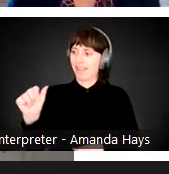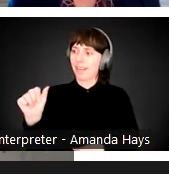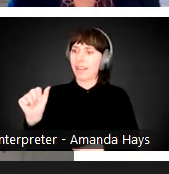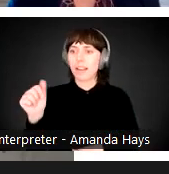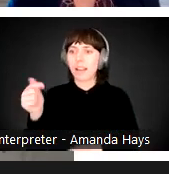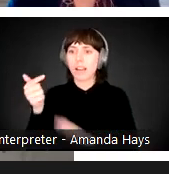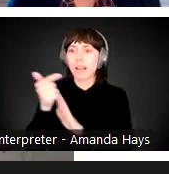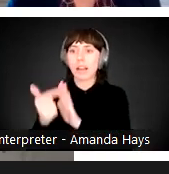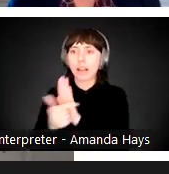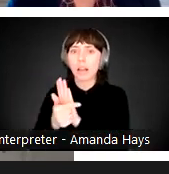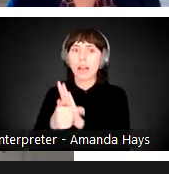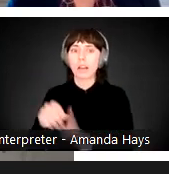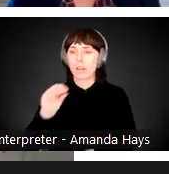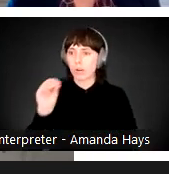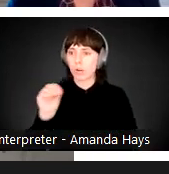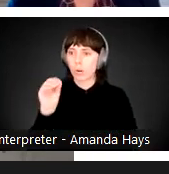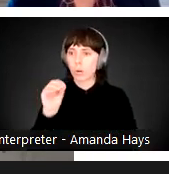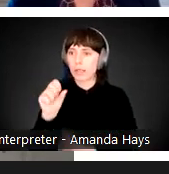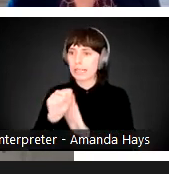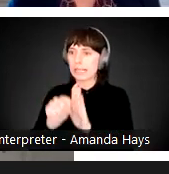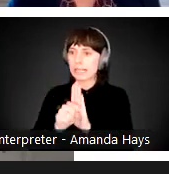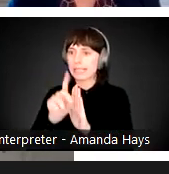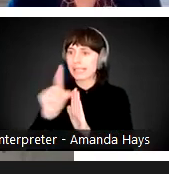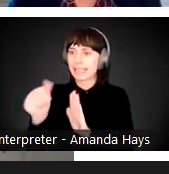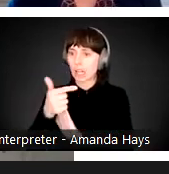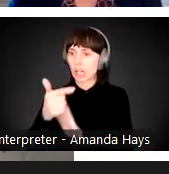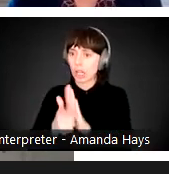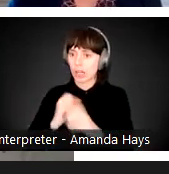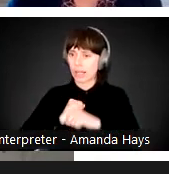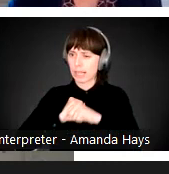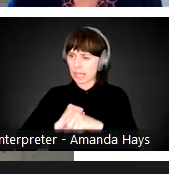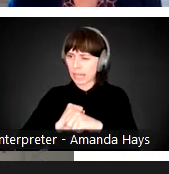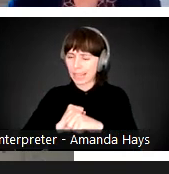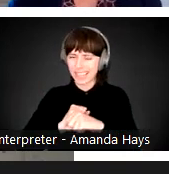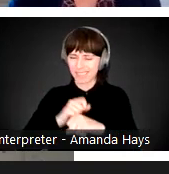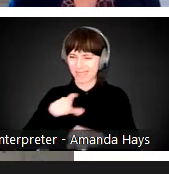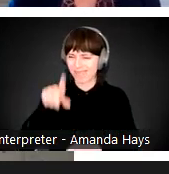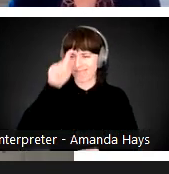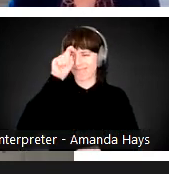disability law- what does that mean?" And I'll be candid with you, I think part